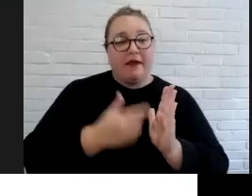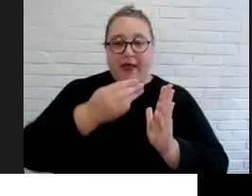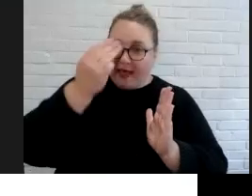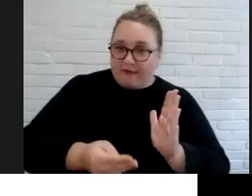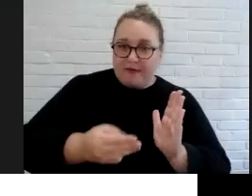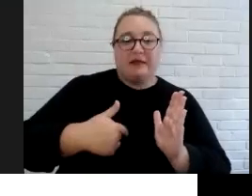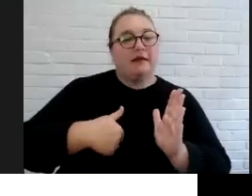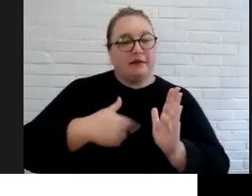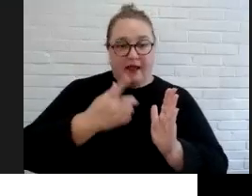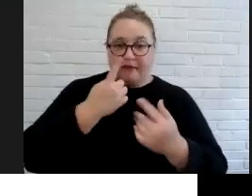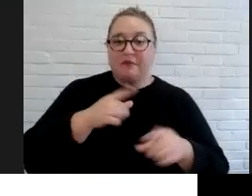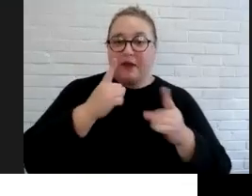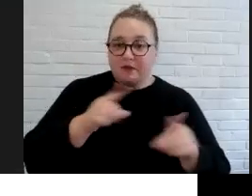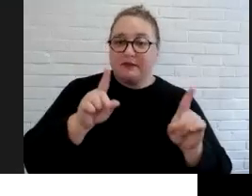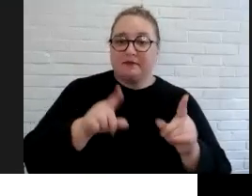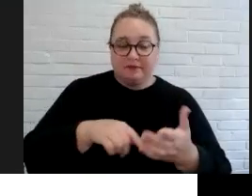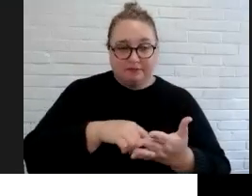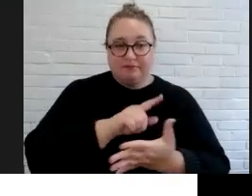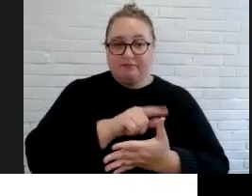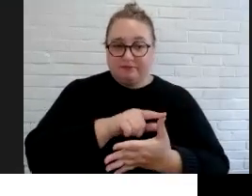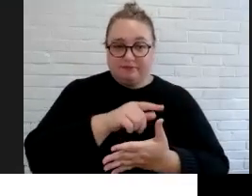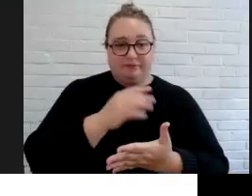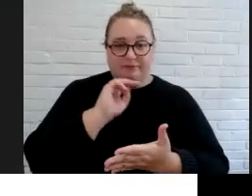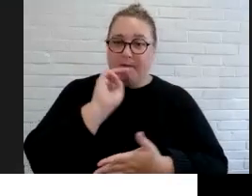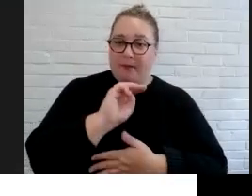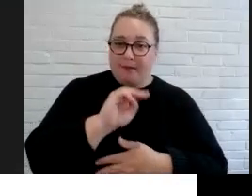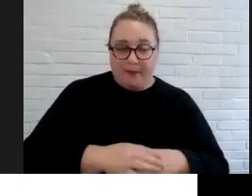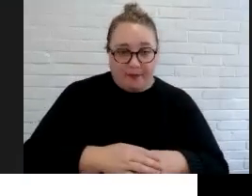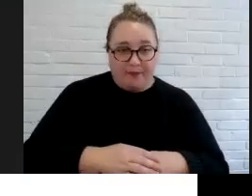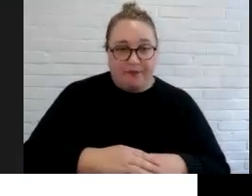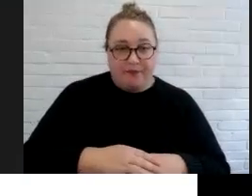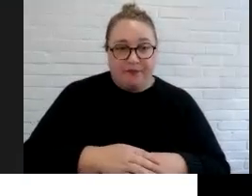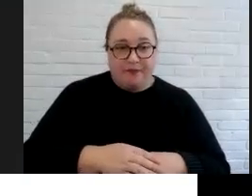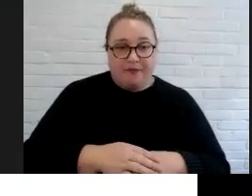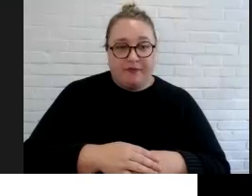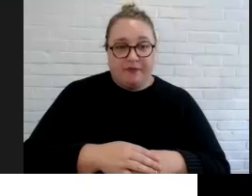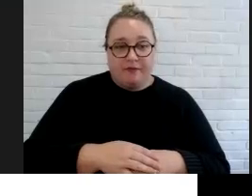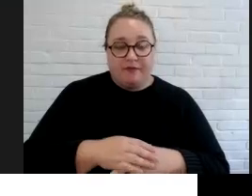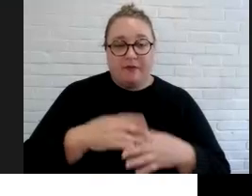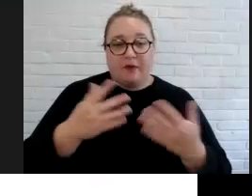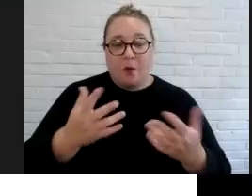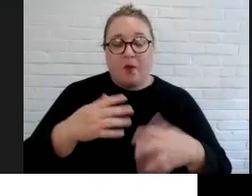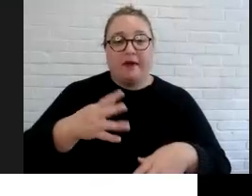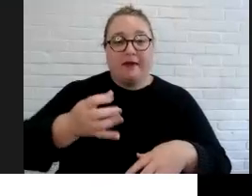Am I always after major assignments? Am I always, providing